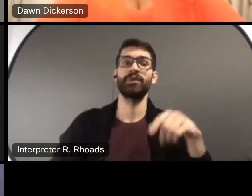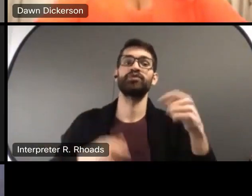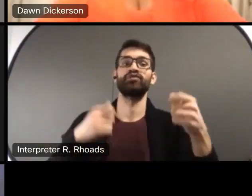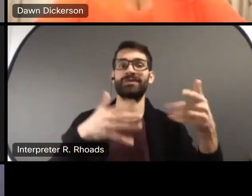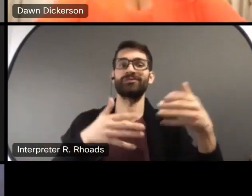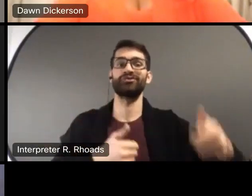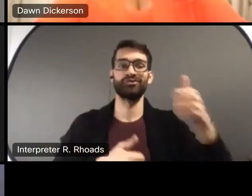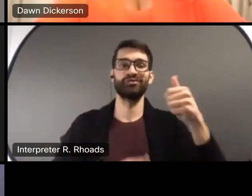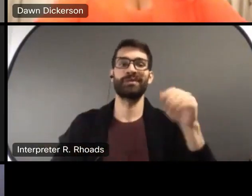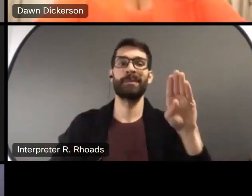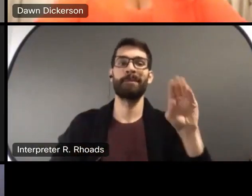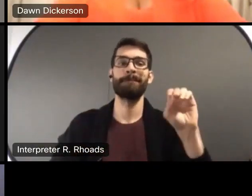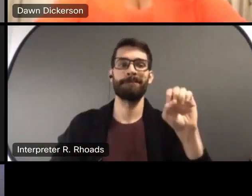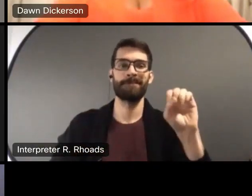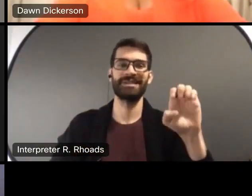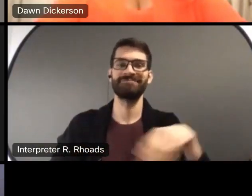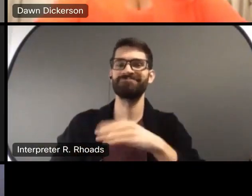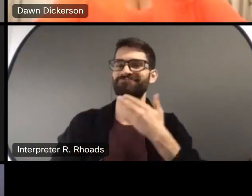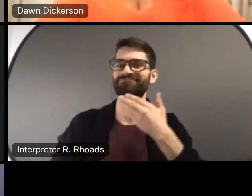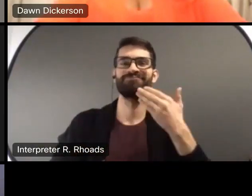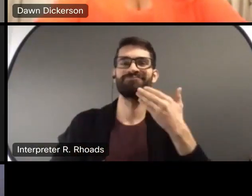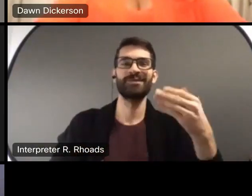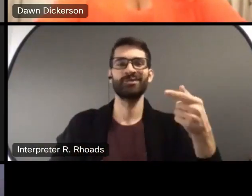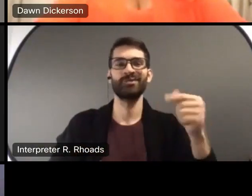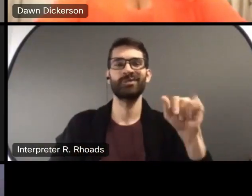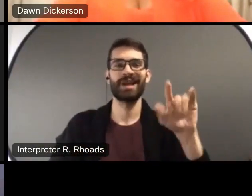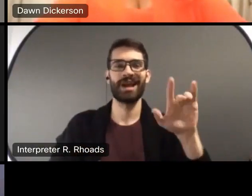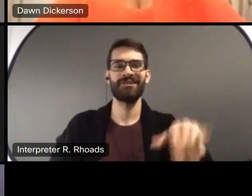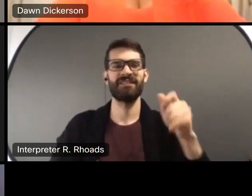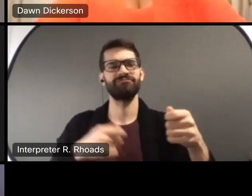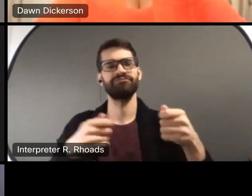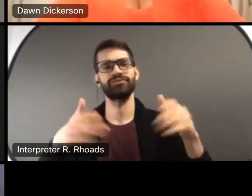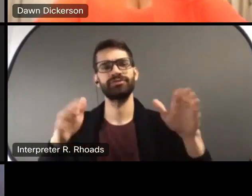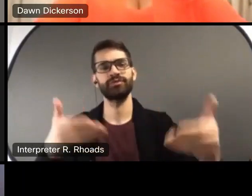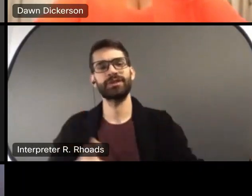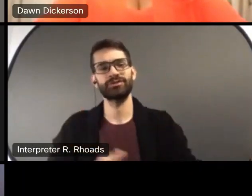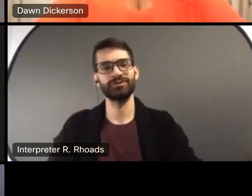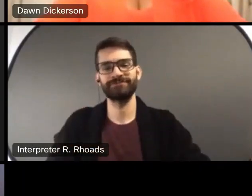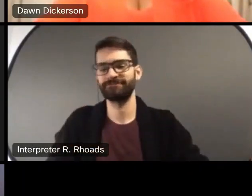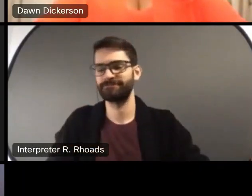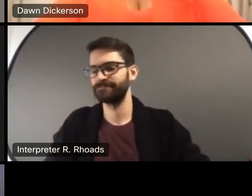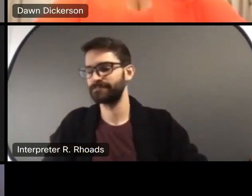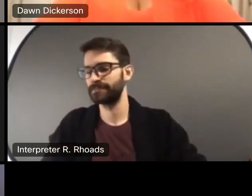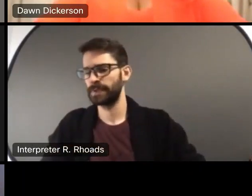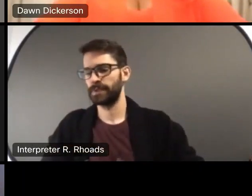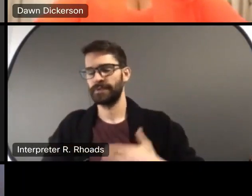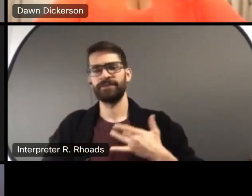Thank you, Gail, I appreciate that introduction. It almost feels like a